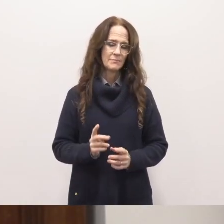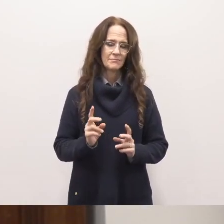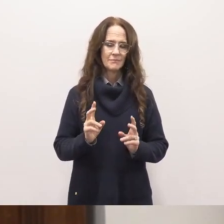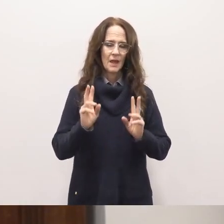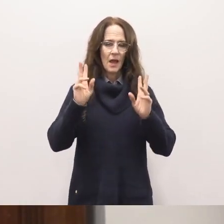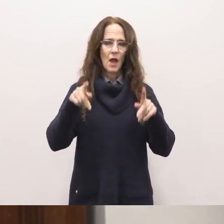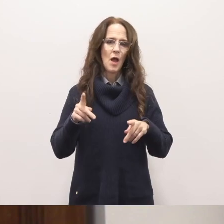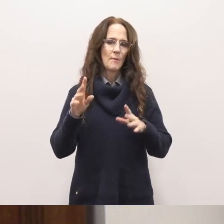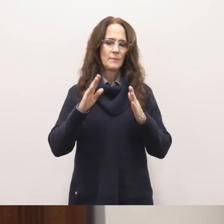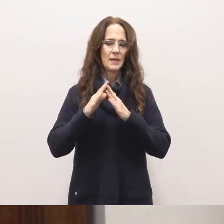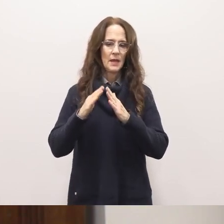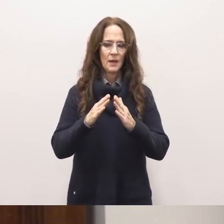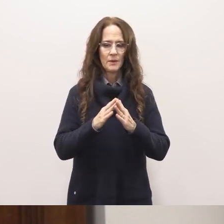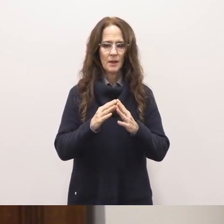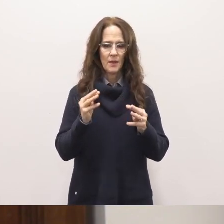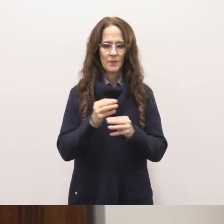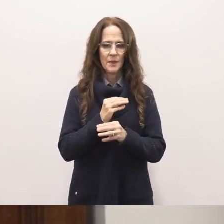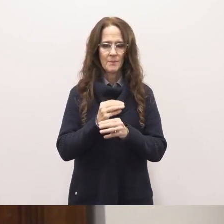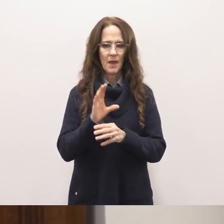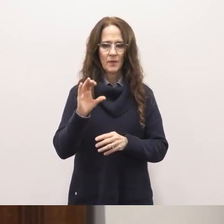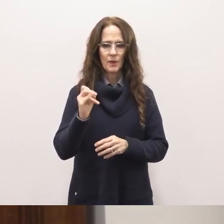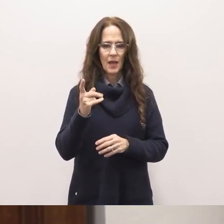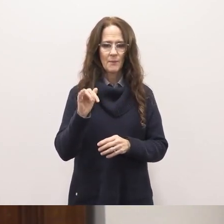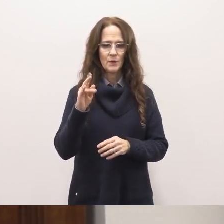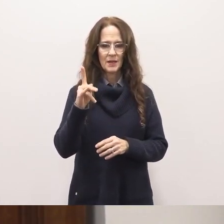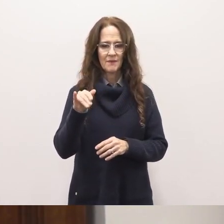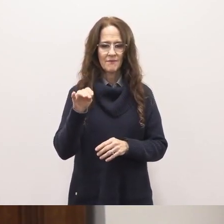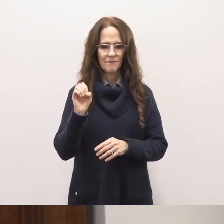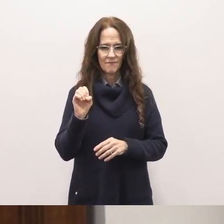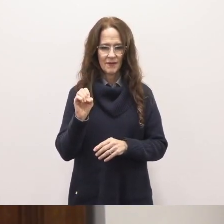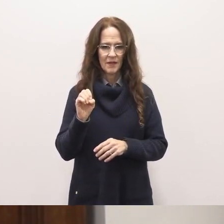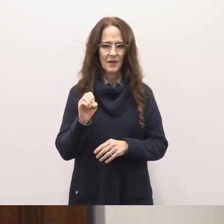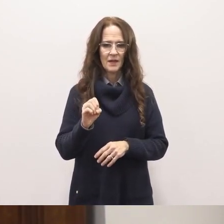at the Math Collaborative, and I just wanna take this opportunity